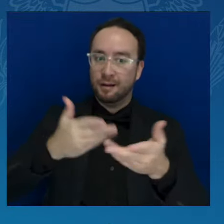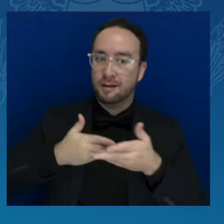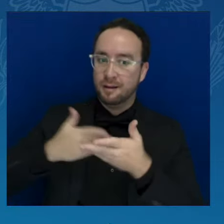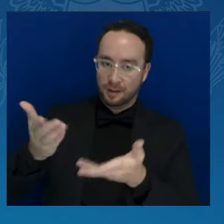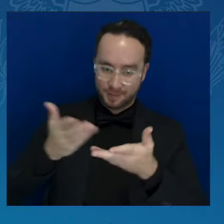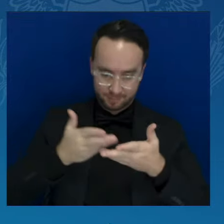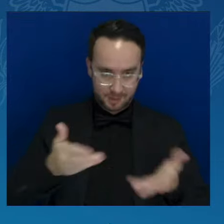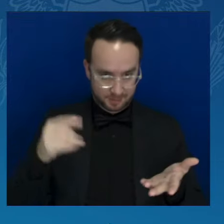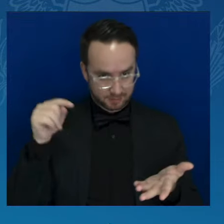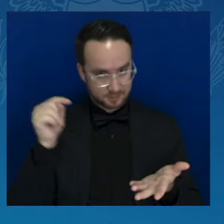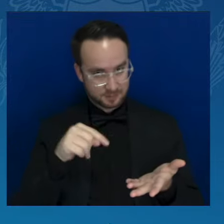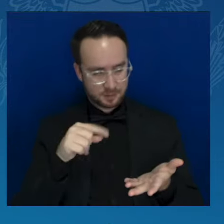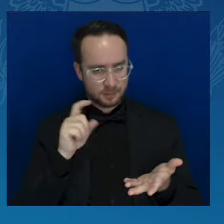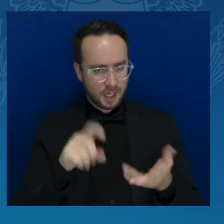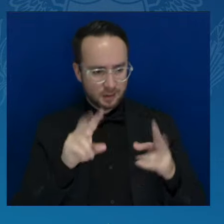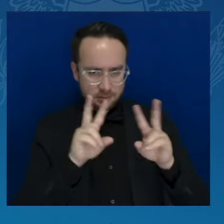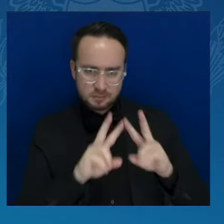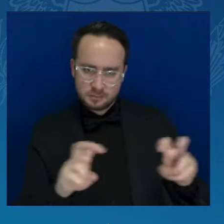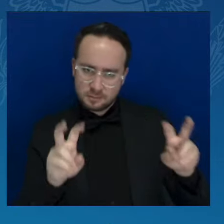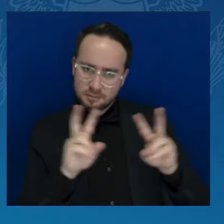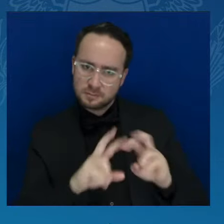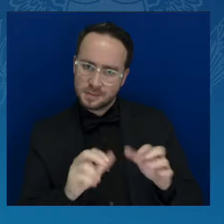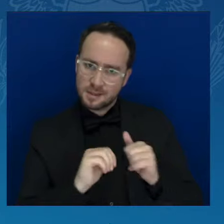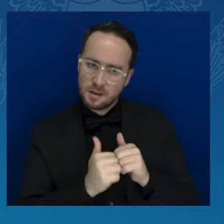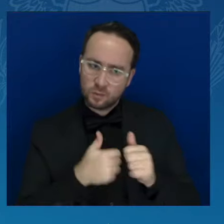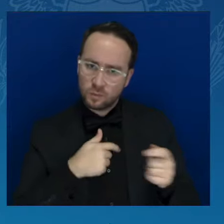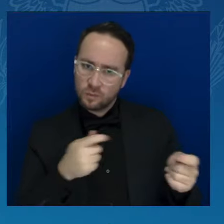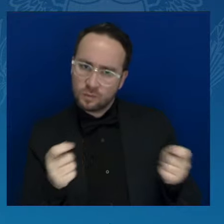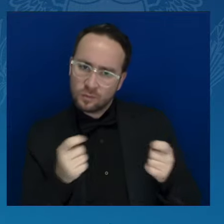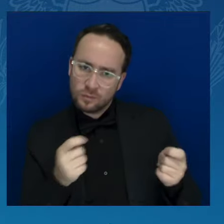And with that, I'd like to pivot to the third topic that we put on the agenda for this discussion,